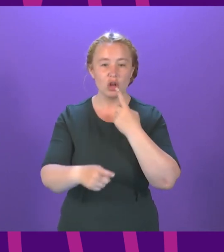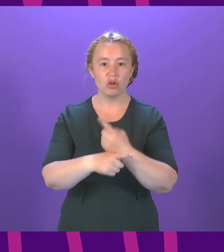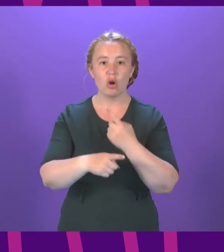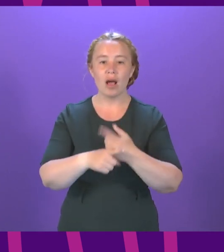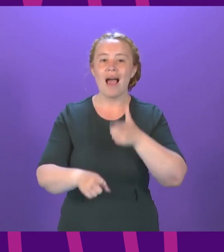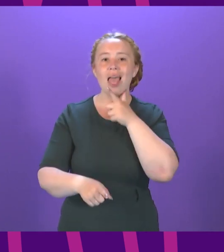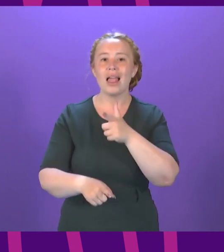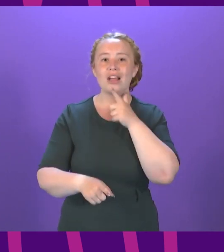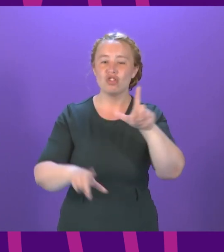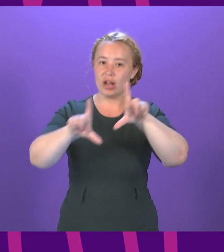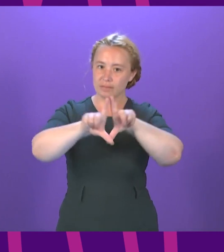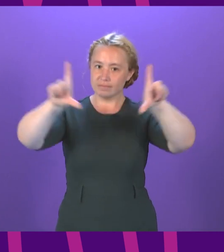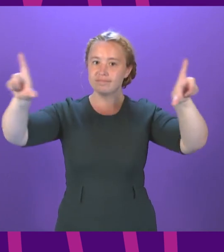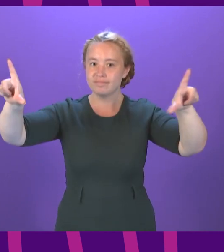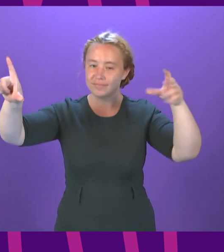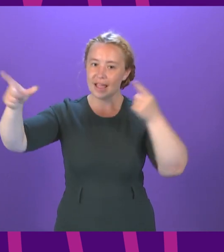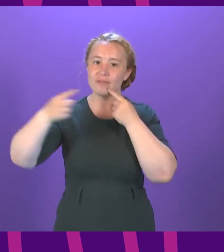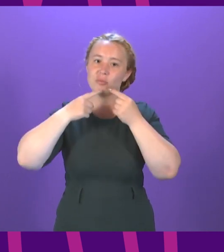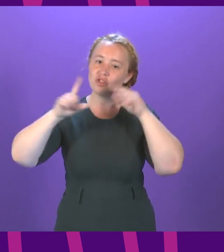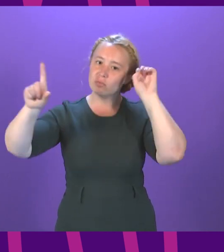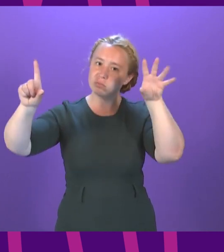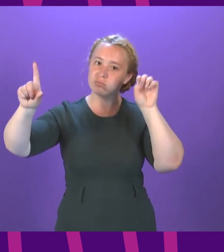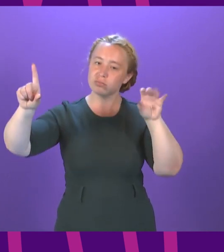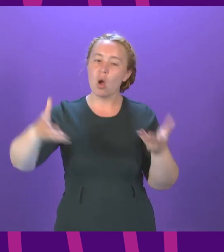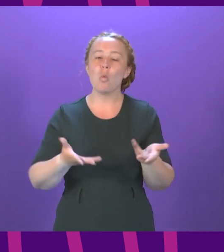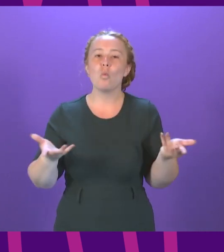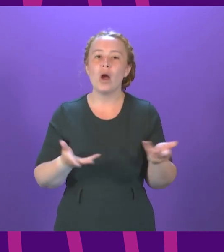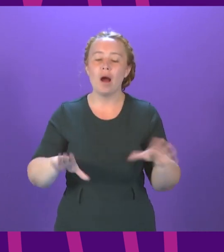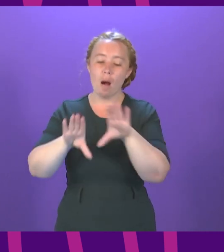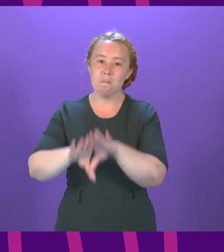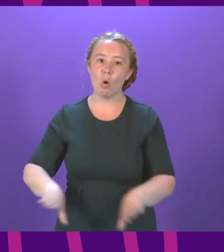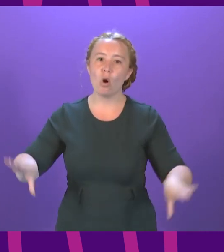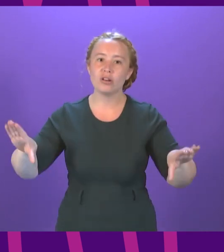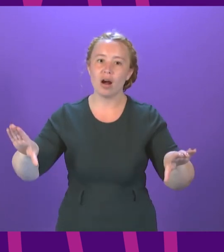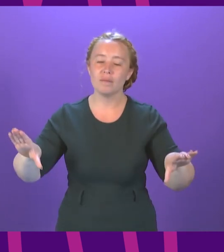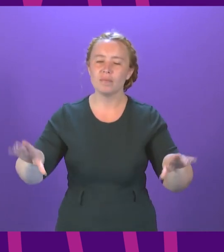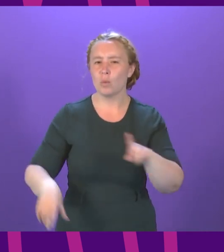border with England to remind our neighbours of the different rules here? With respect,